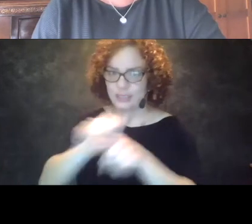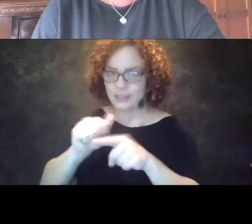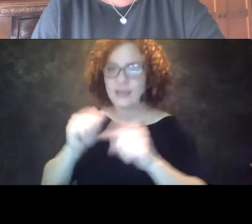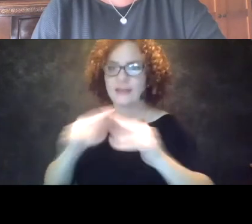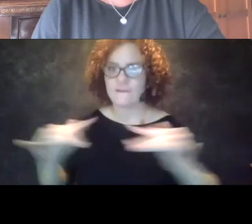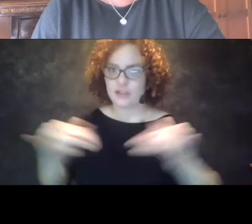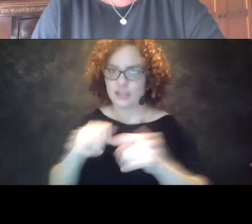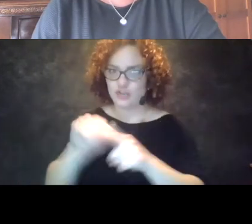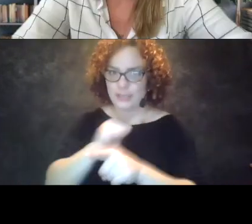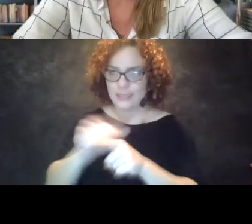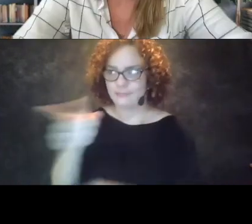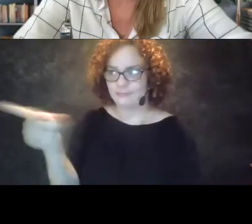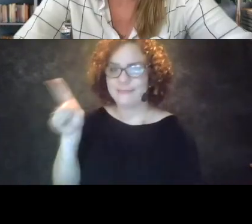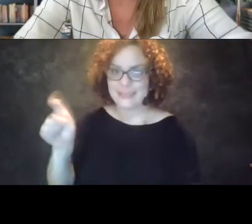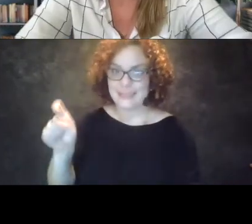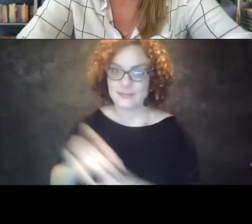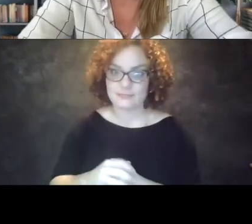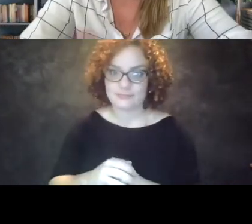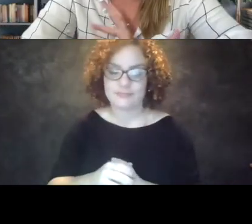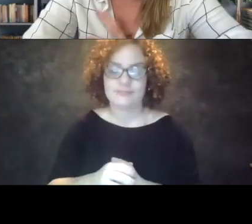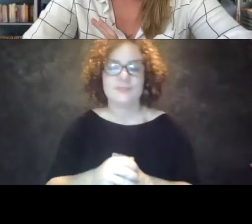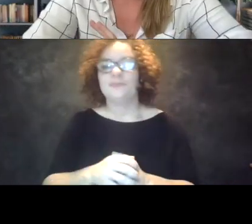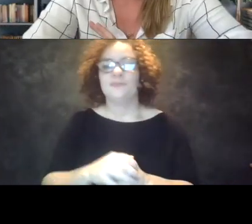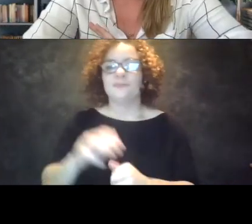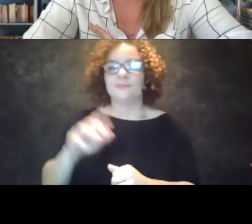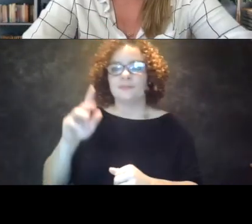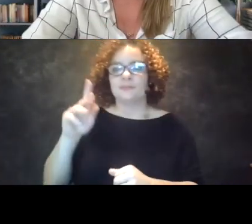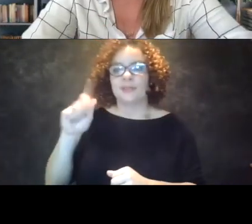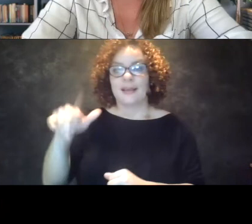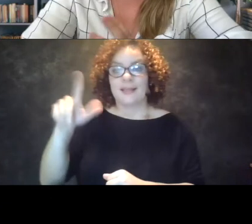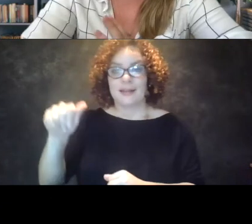Kayla Coburn: Yeah and doing the ability awareness activities in the classroom I mean the general